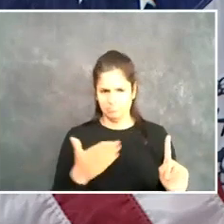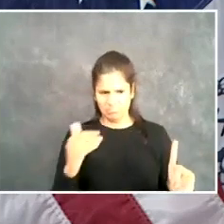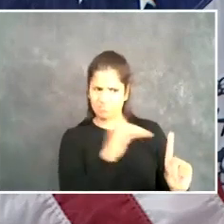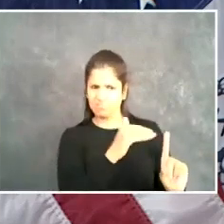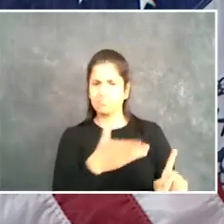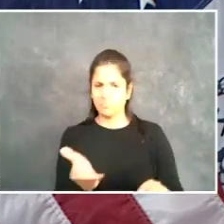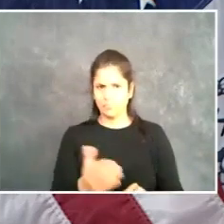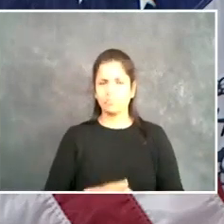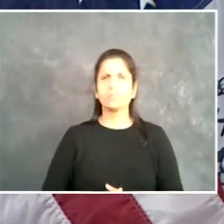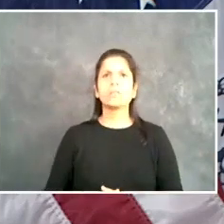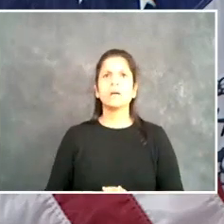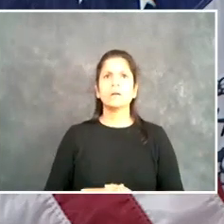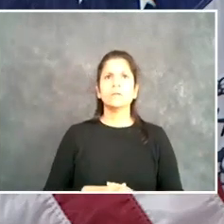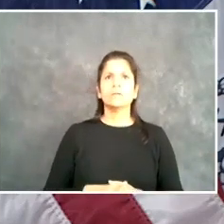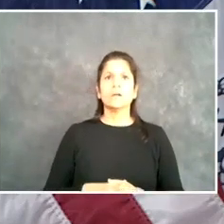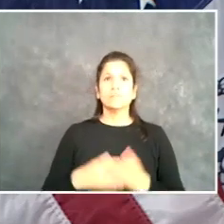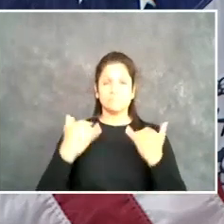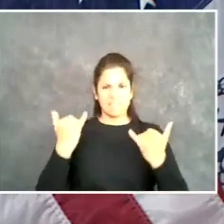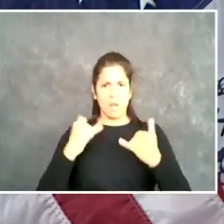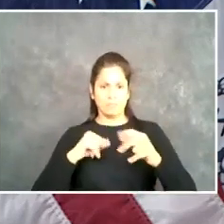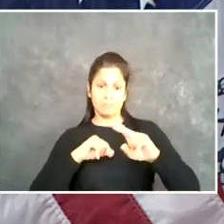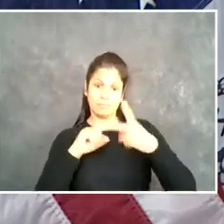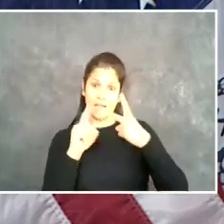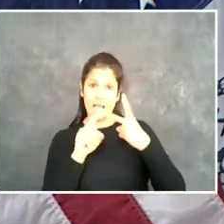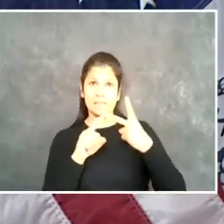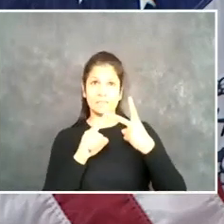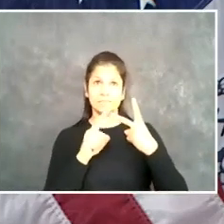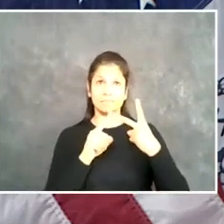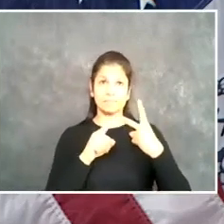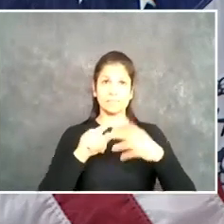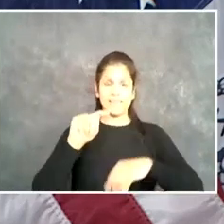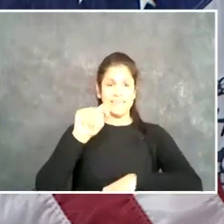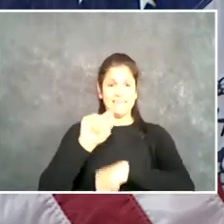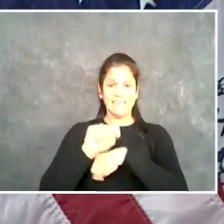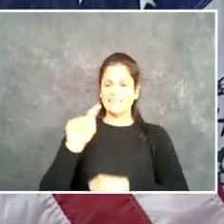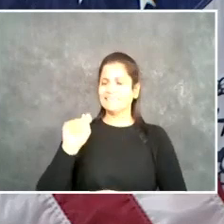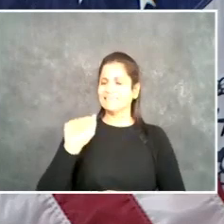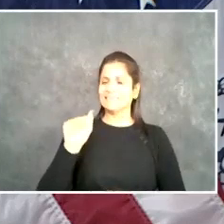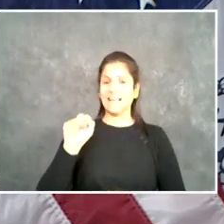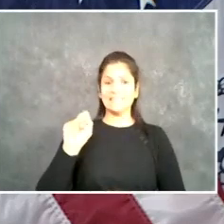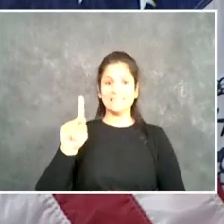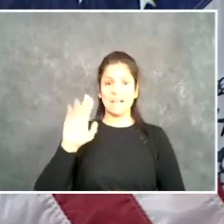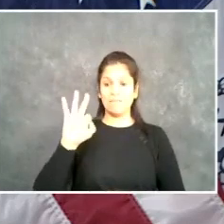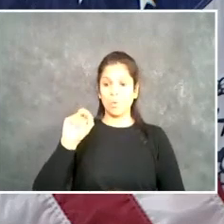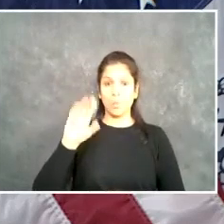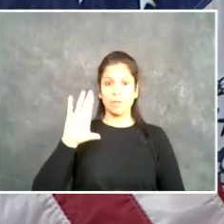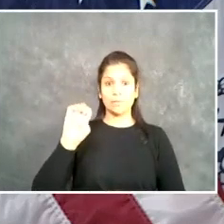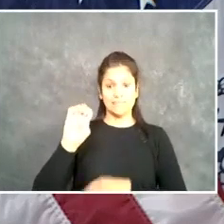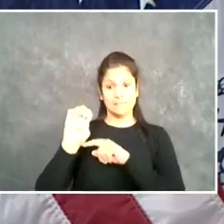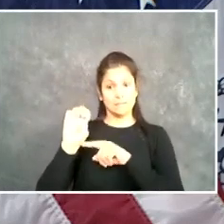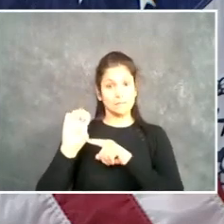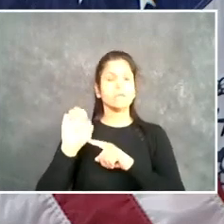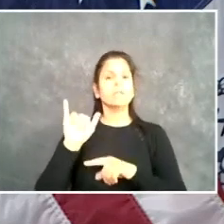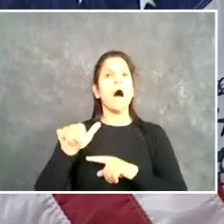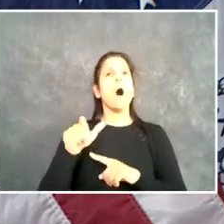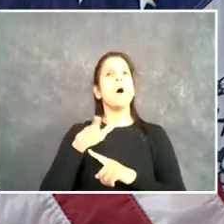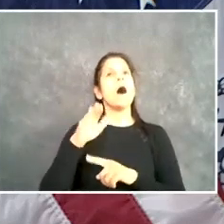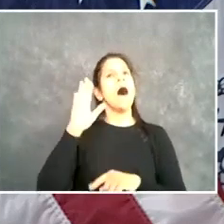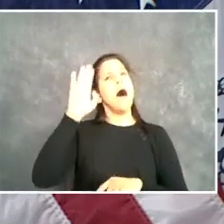PROBLEM. TO THE QUESTION OF THE INTERNAL TASK FORCE ON EQUITY AND INCLUSION. WE HAVE A DISPARITY CRISIS IN THIS CITY.